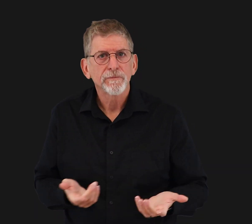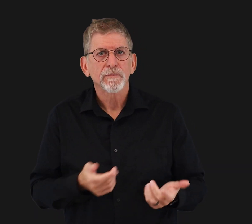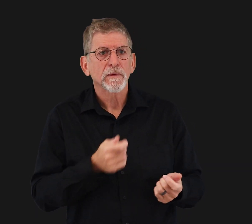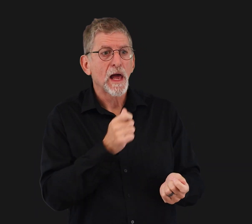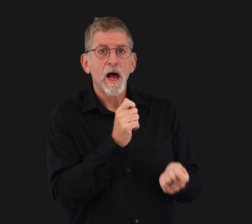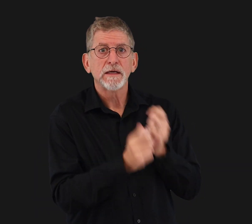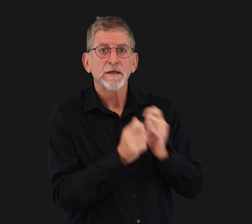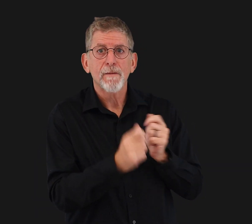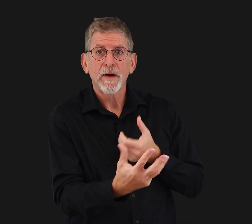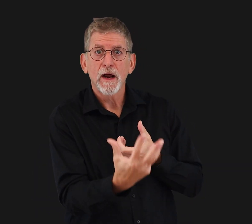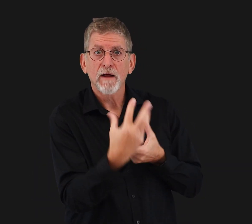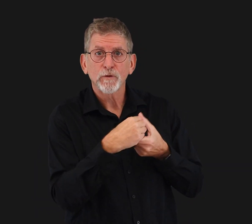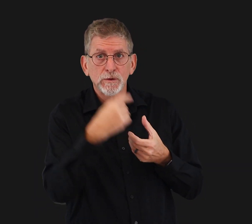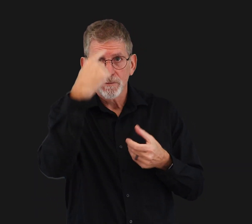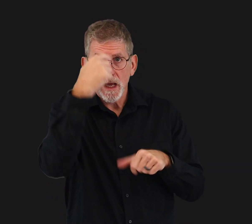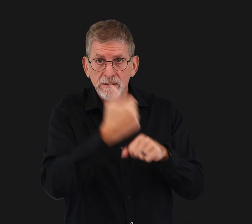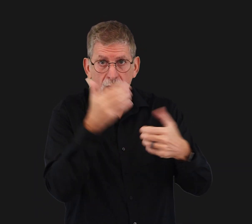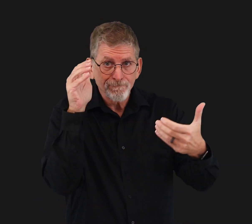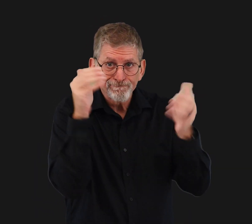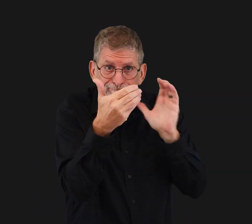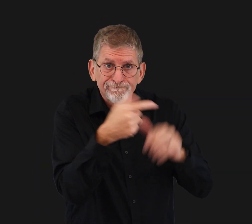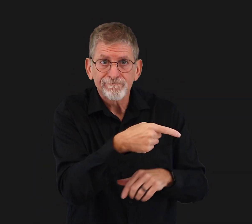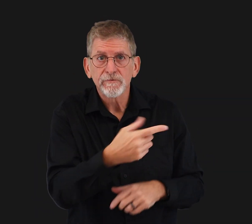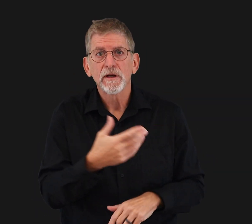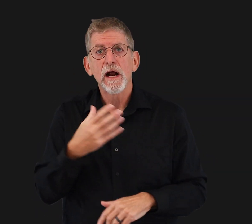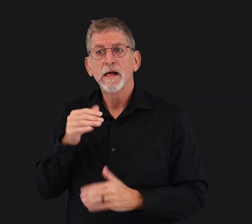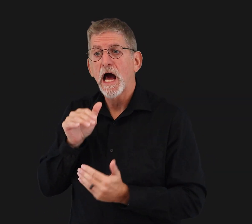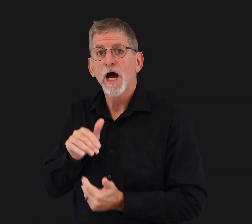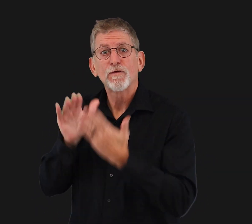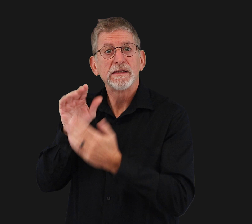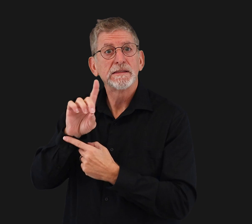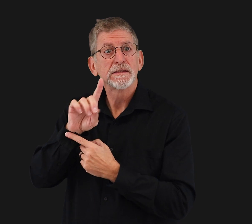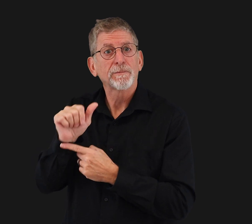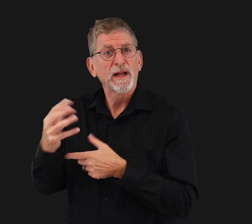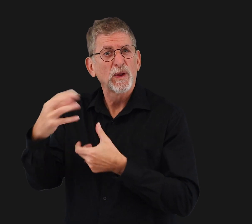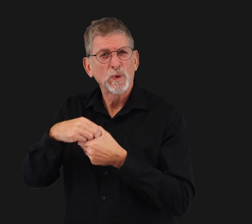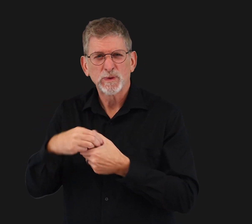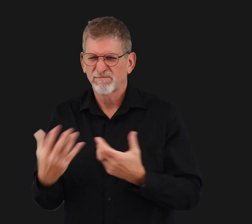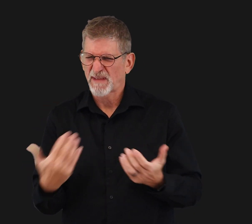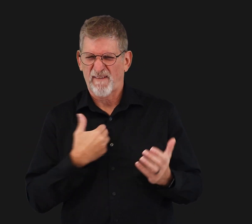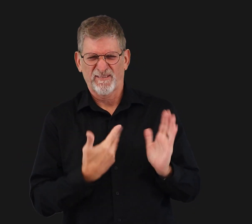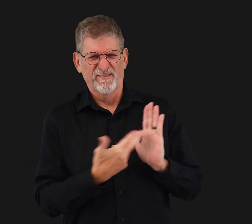adopting an inclusive mindset, and addressing disability inclusion.